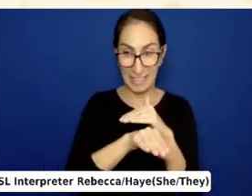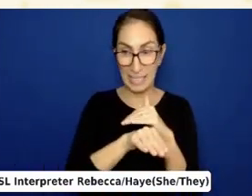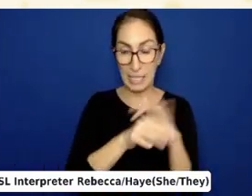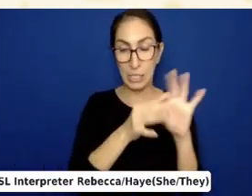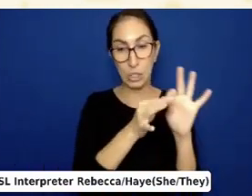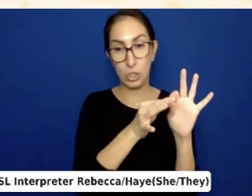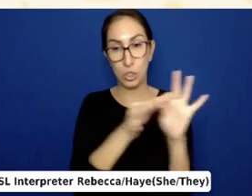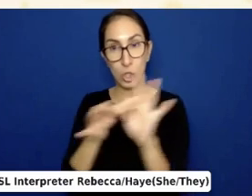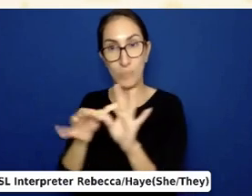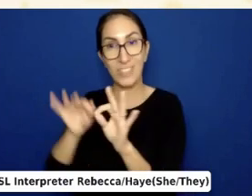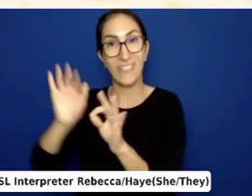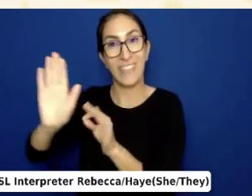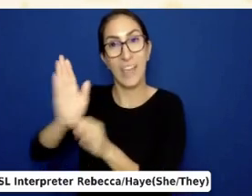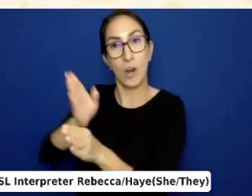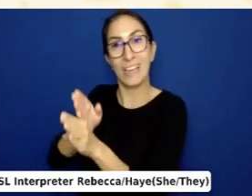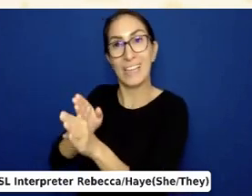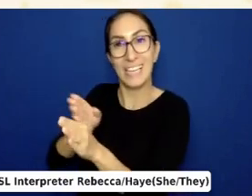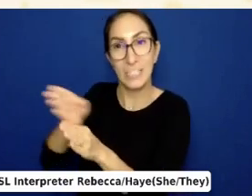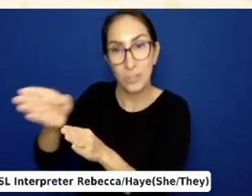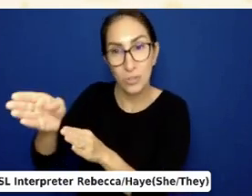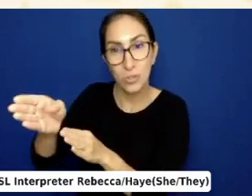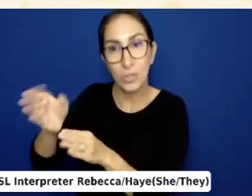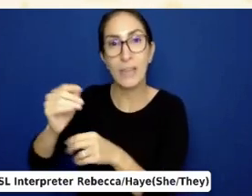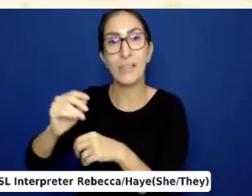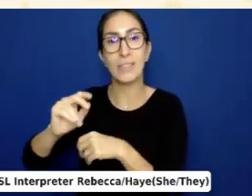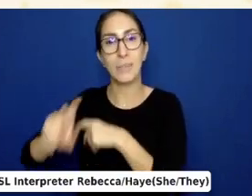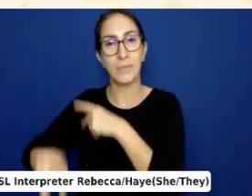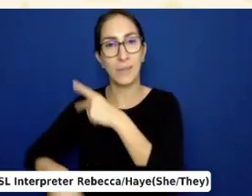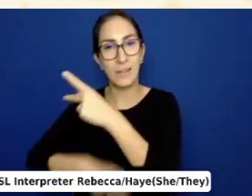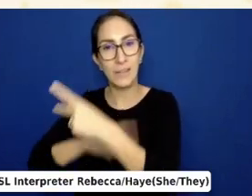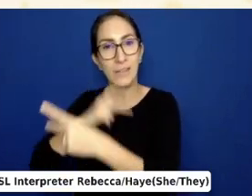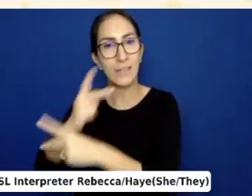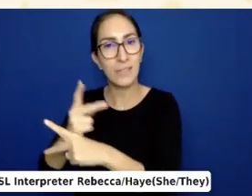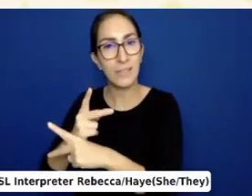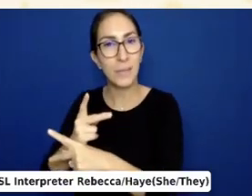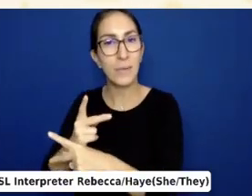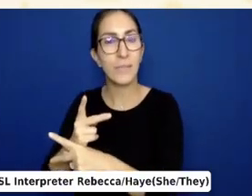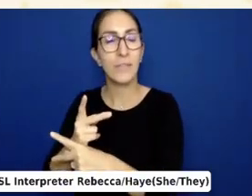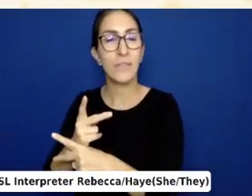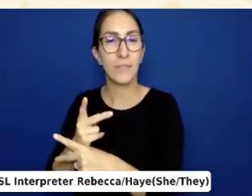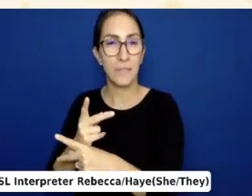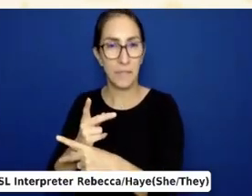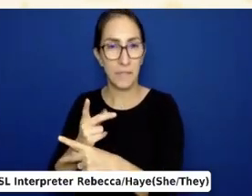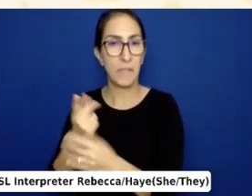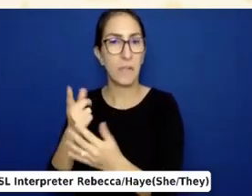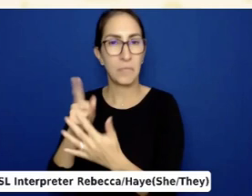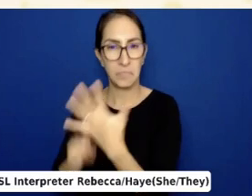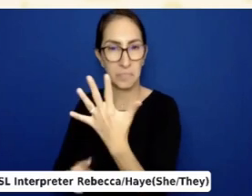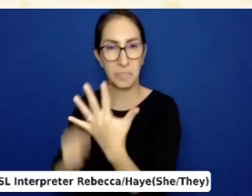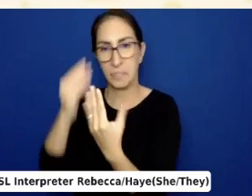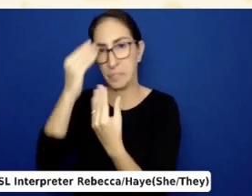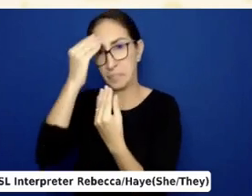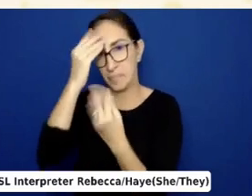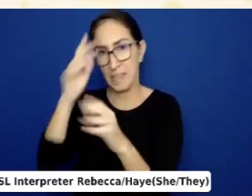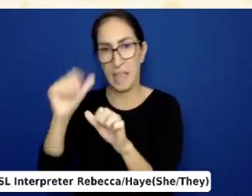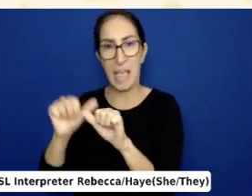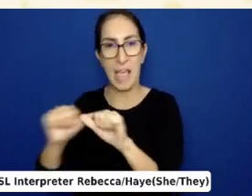and the type of audience that will be . Finally, one of the things that I would like to mention is that,